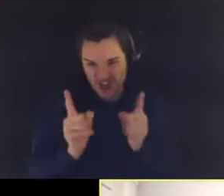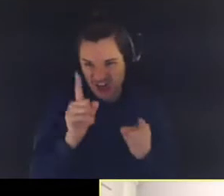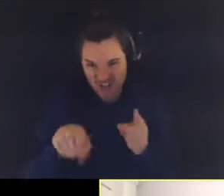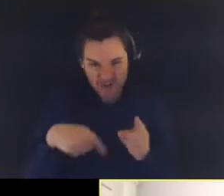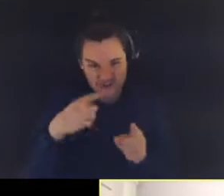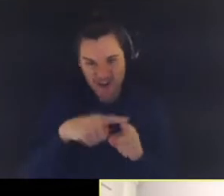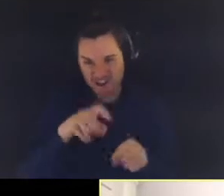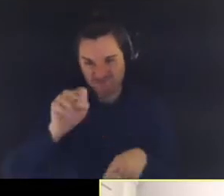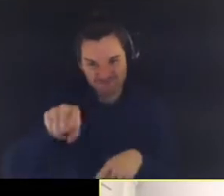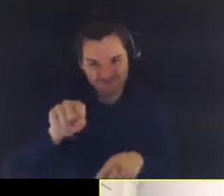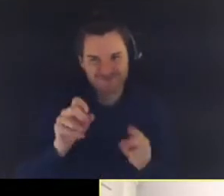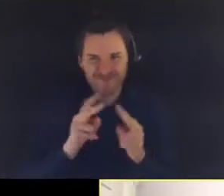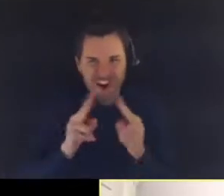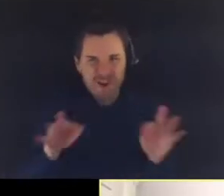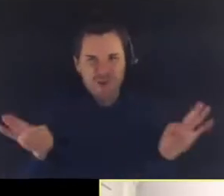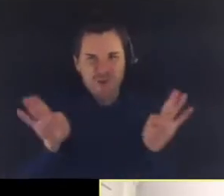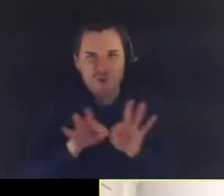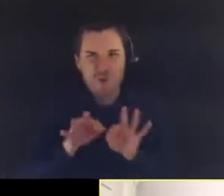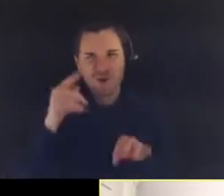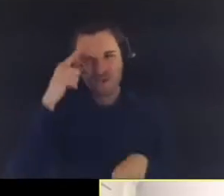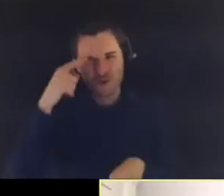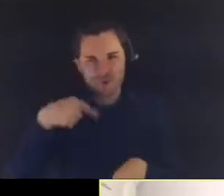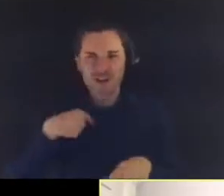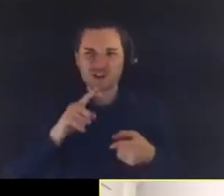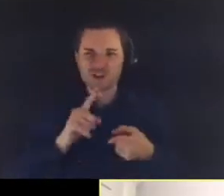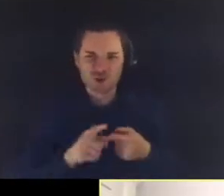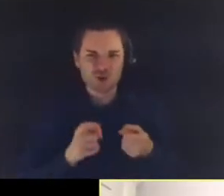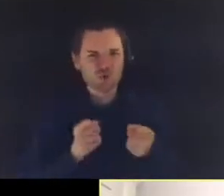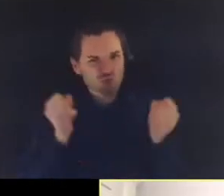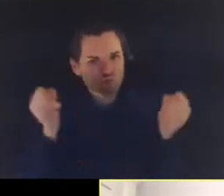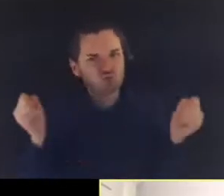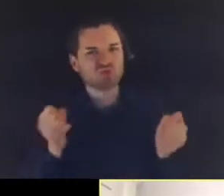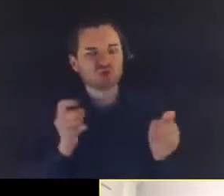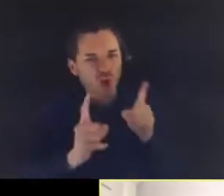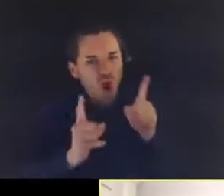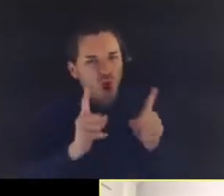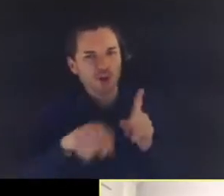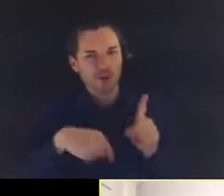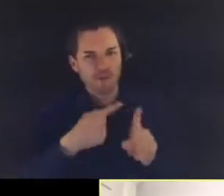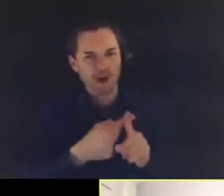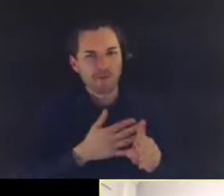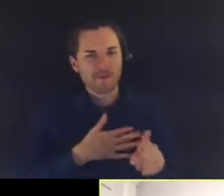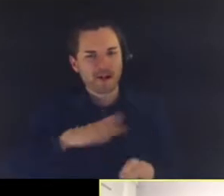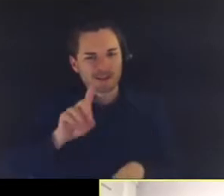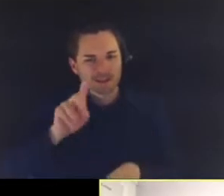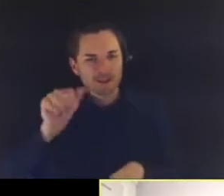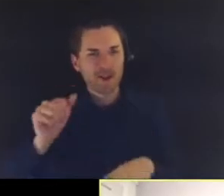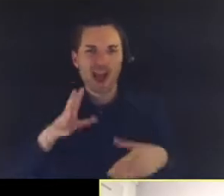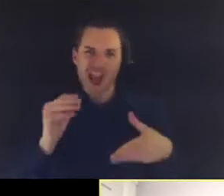me to talk about my disability and to talk about the successes and challenges because